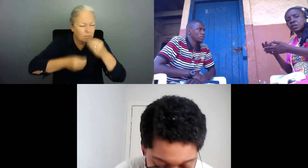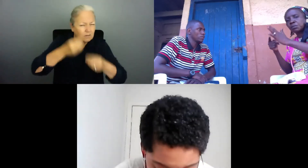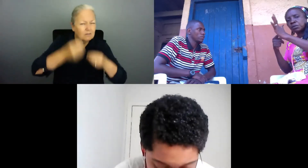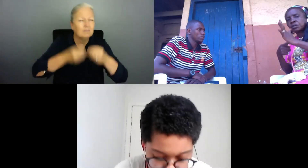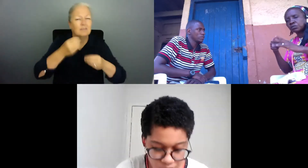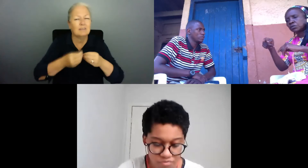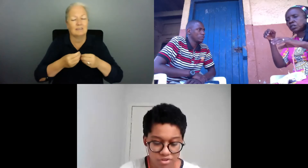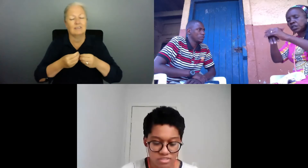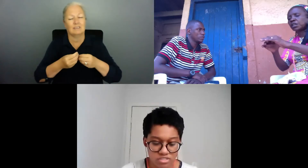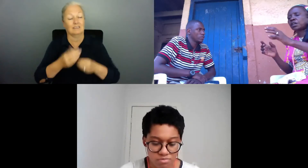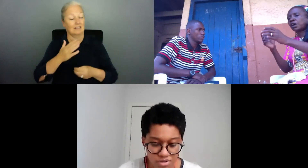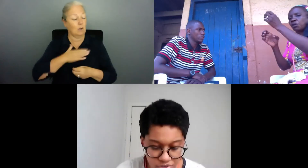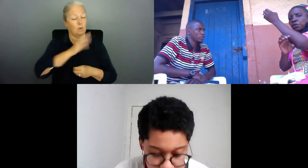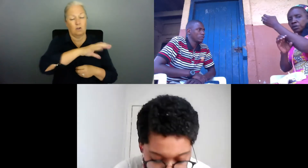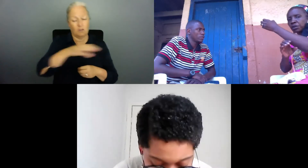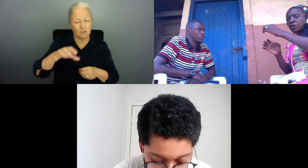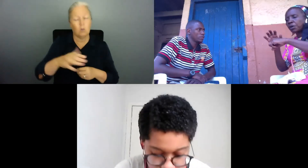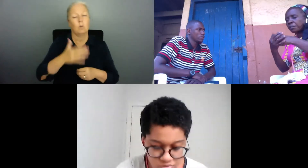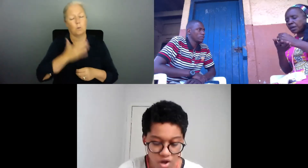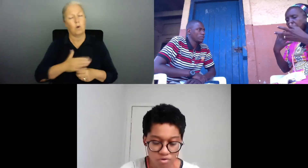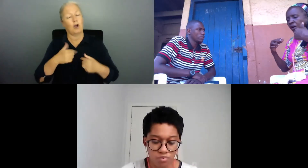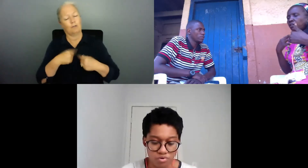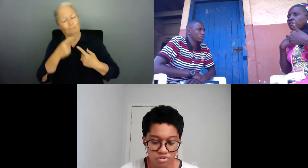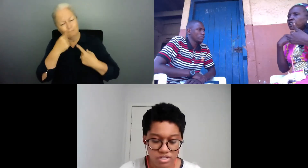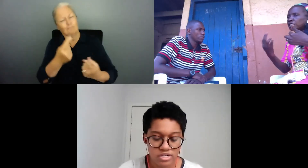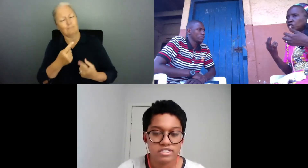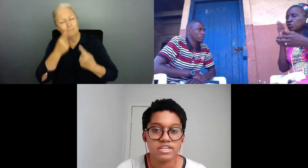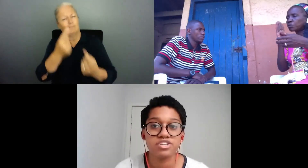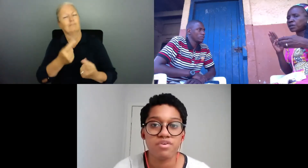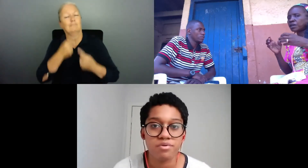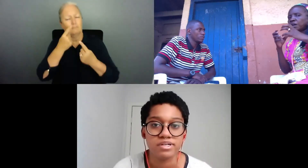and making our voices to be heard and echoed throughout the world thank you very much